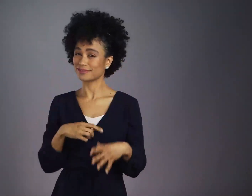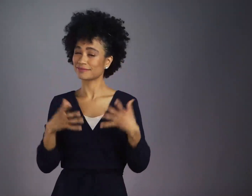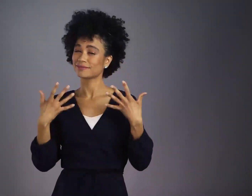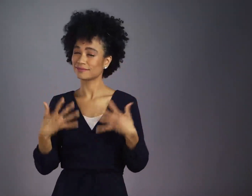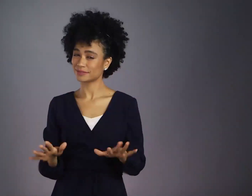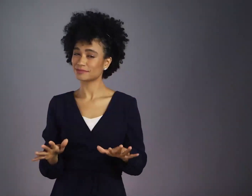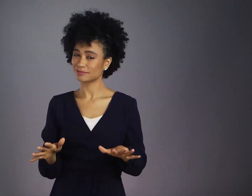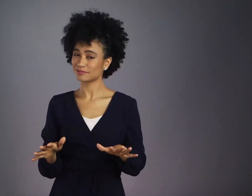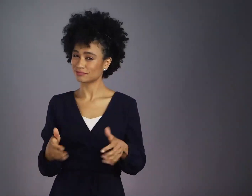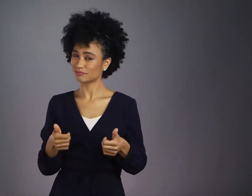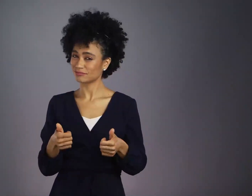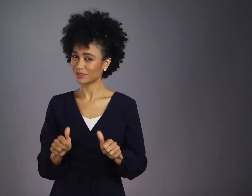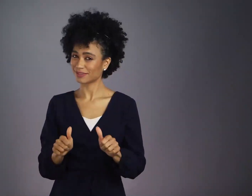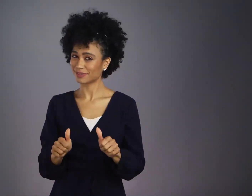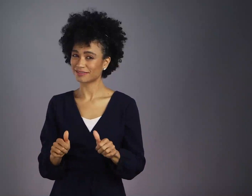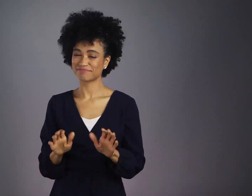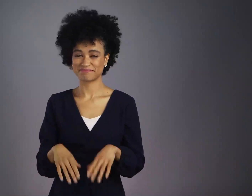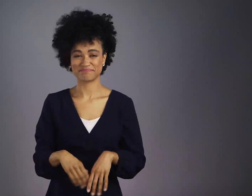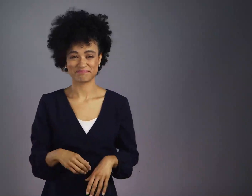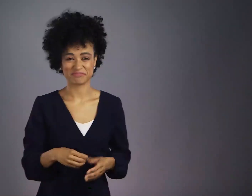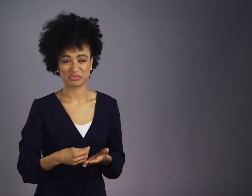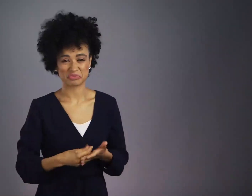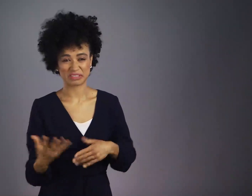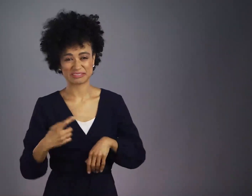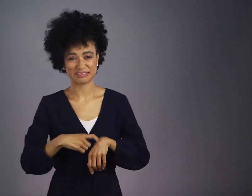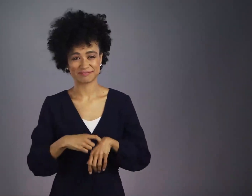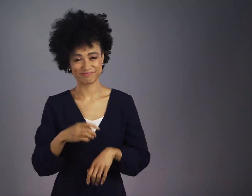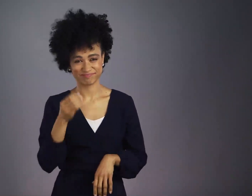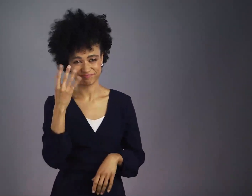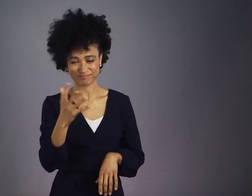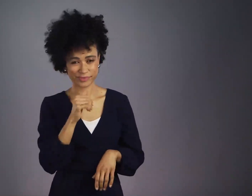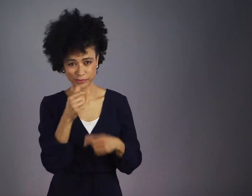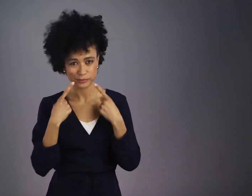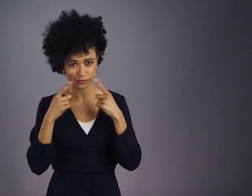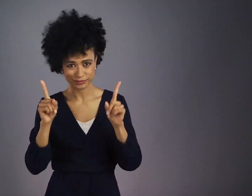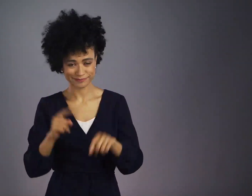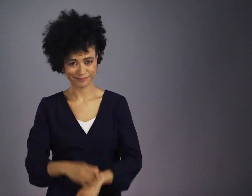and it doesn’t work. You can easily see why.